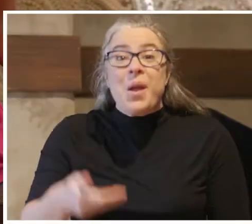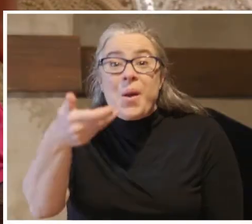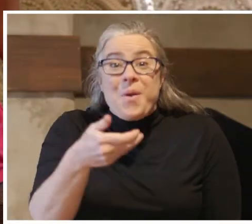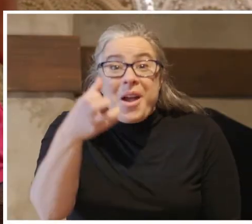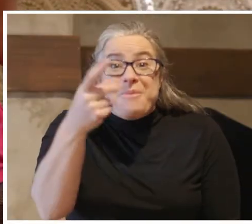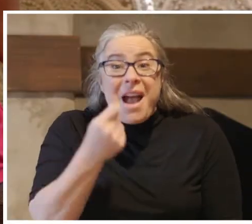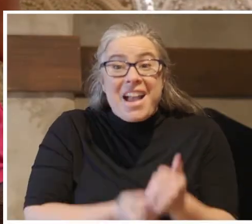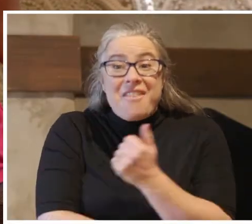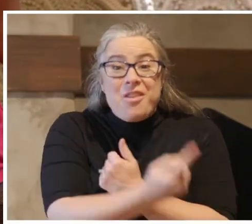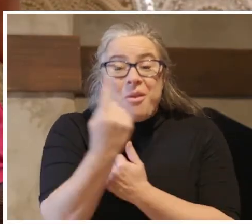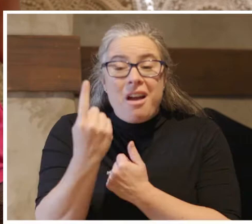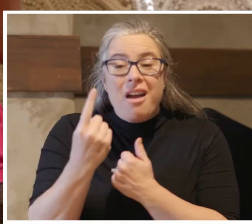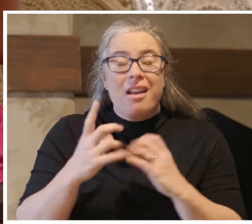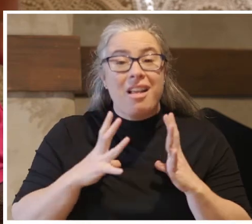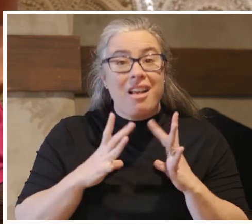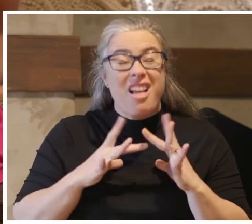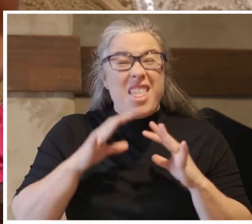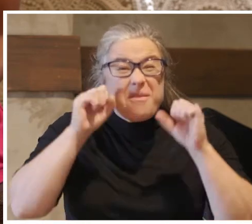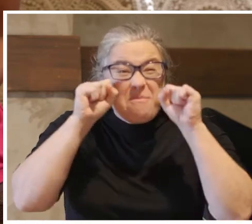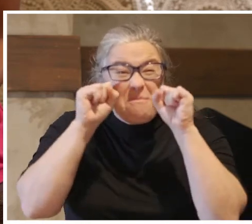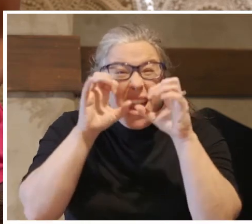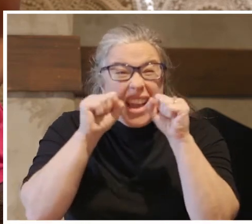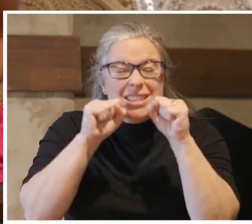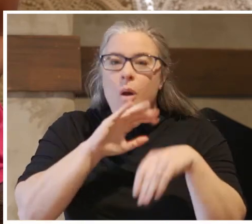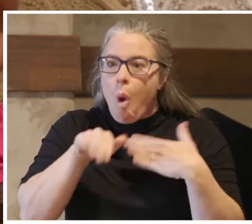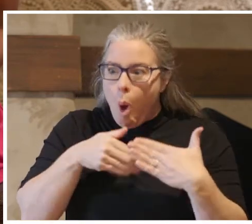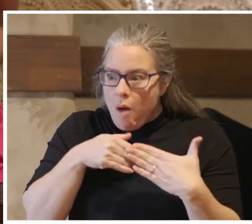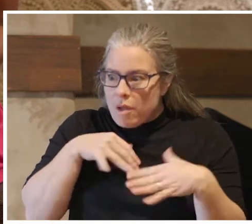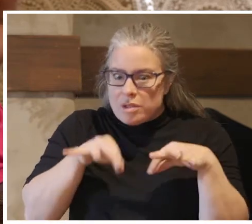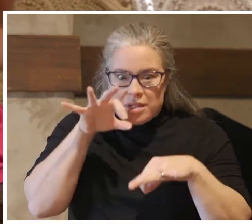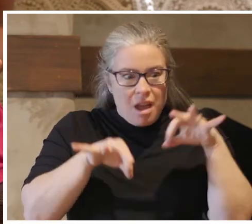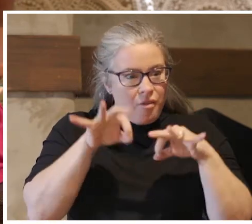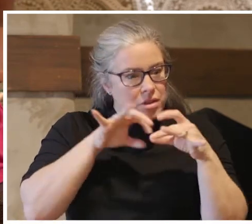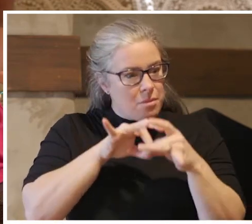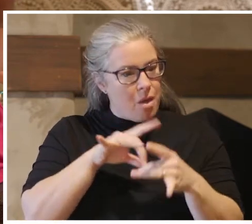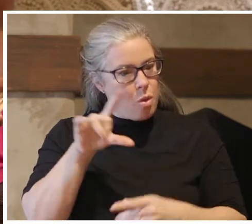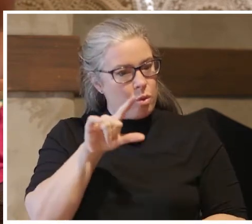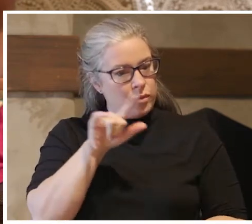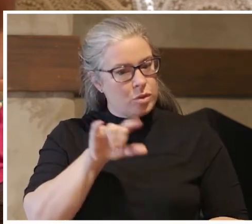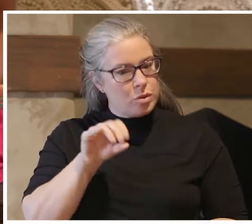Welcome back everyone! Wasn't that amazing? All of those discoveries about the Louisville Zoo